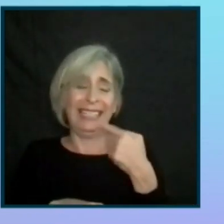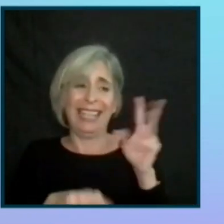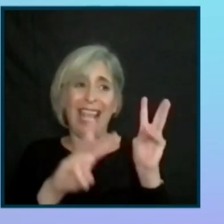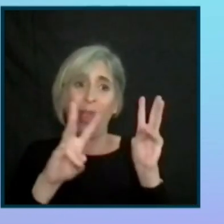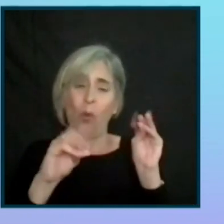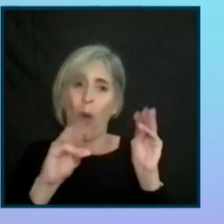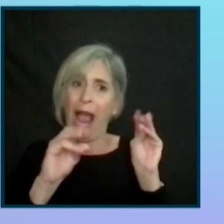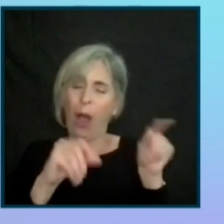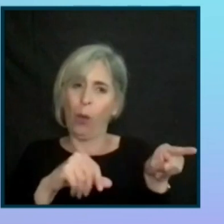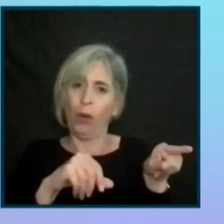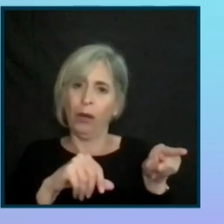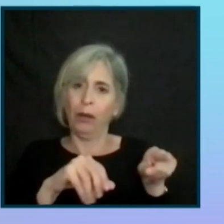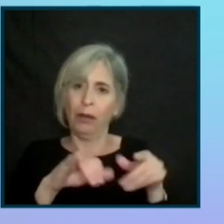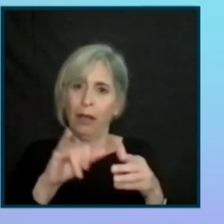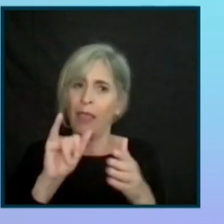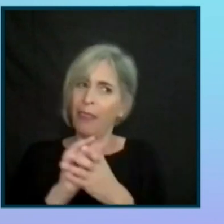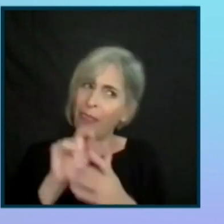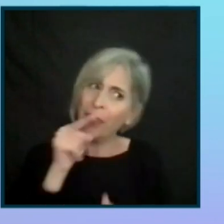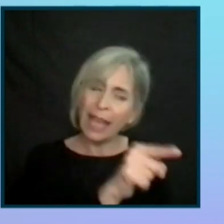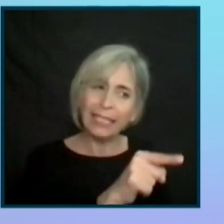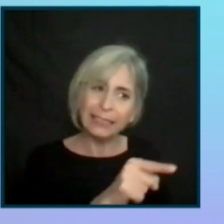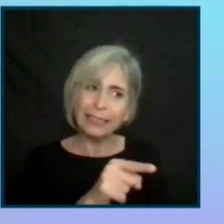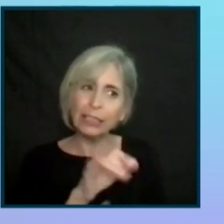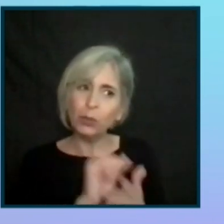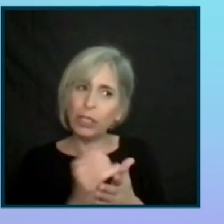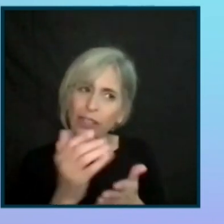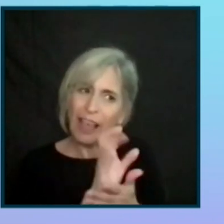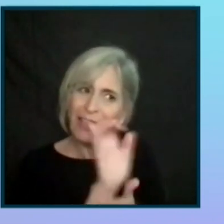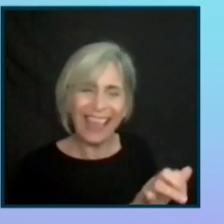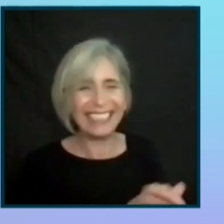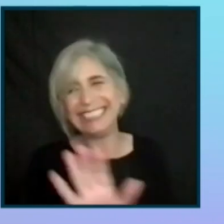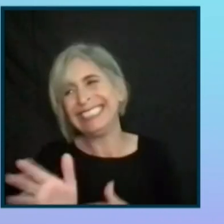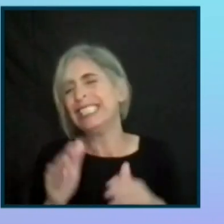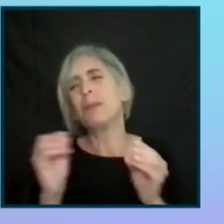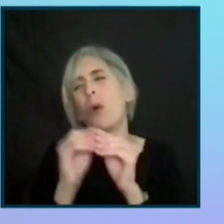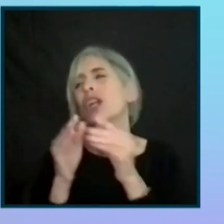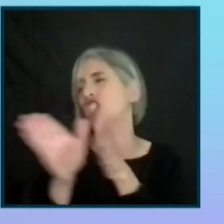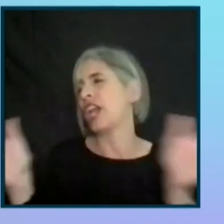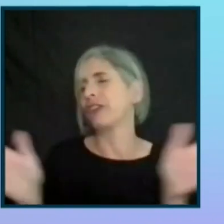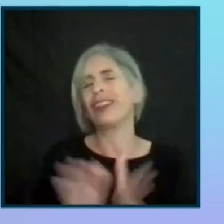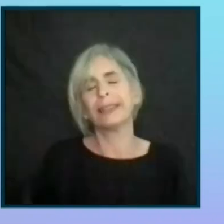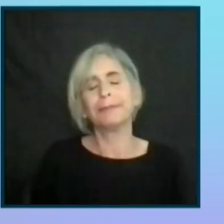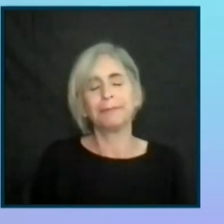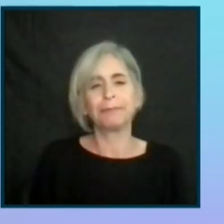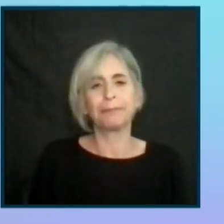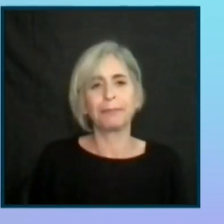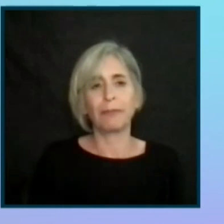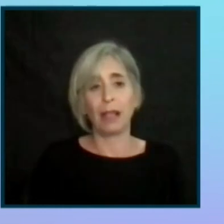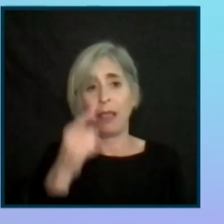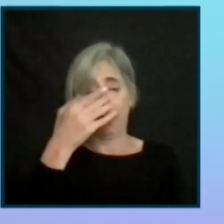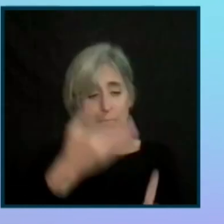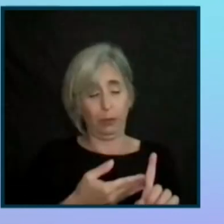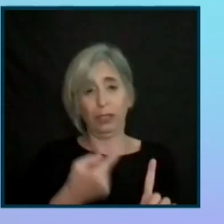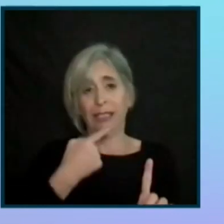That's the one, that's the one you need to collect. It's more of a general good. This person brings up an interesting question.